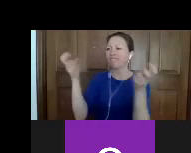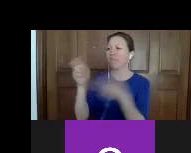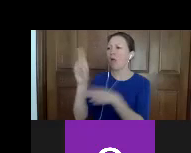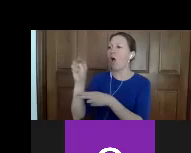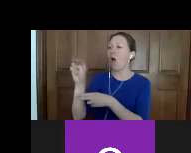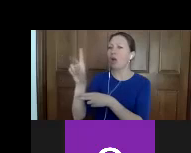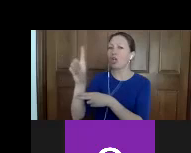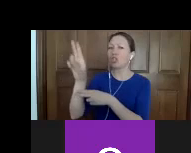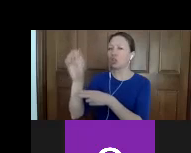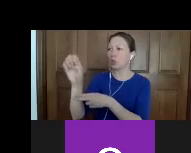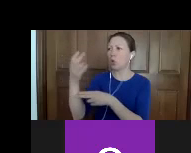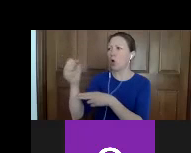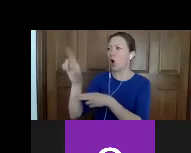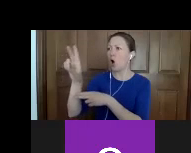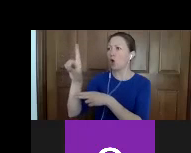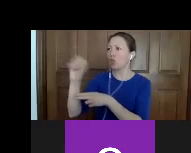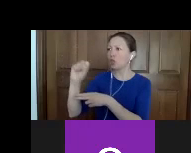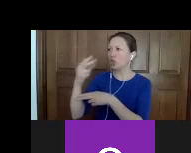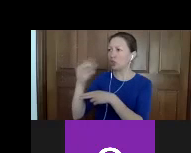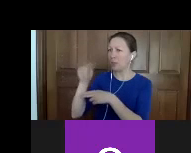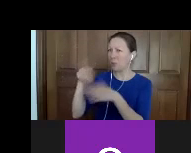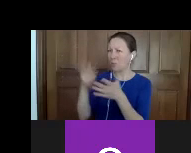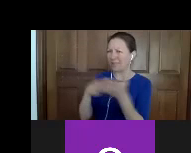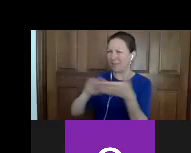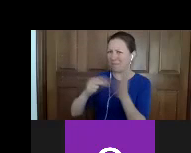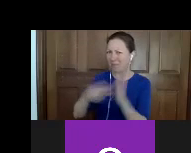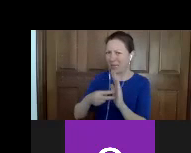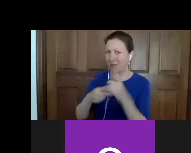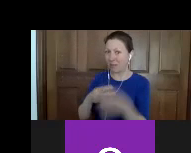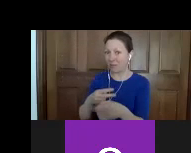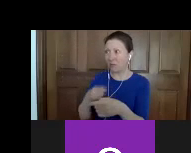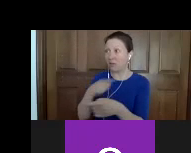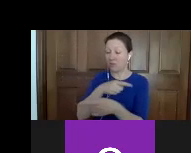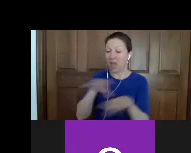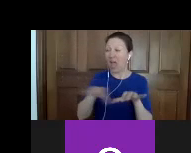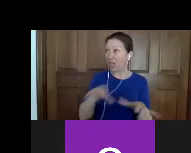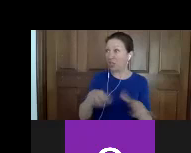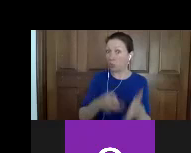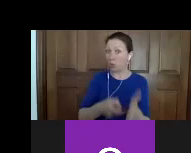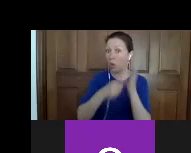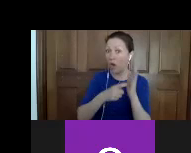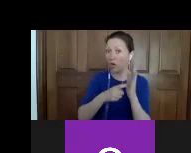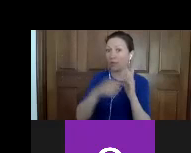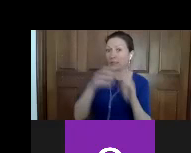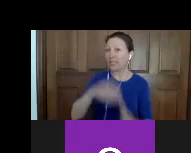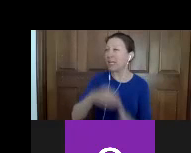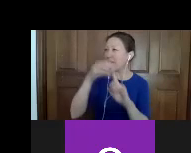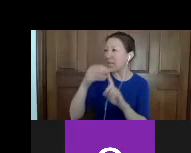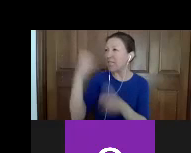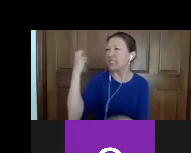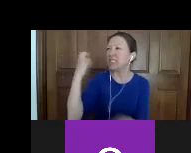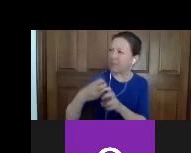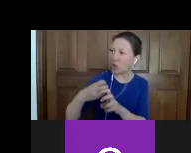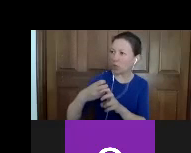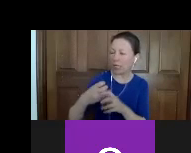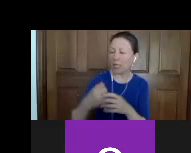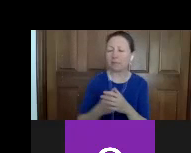or difficult expense on behalf of the employer. So when an example, someone who is a deaf